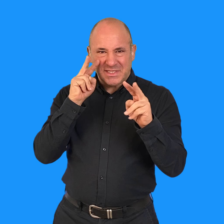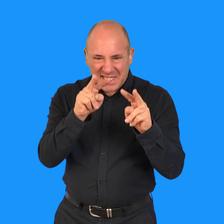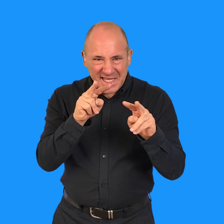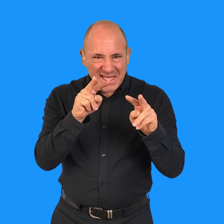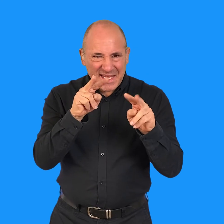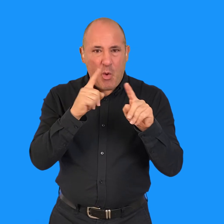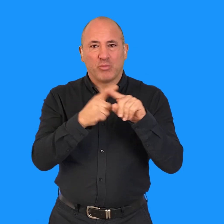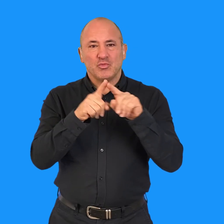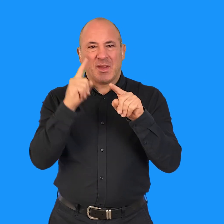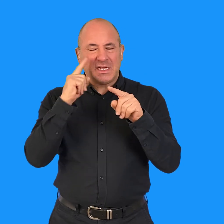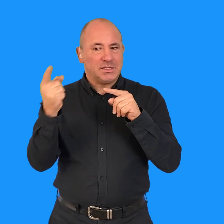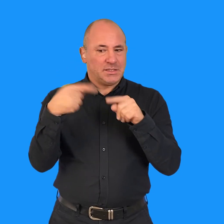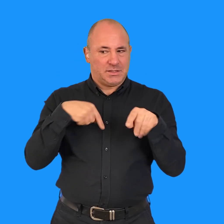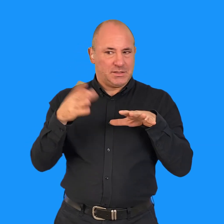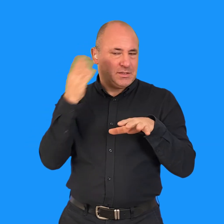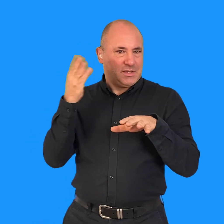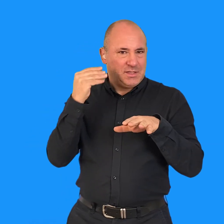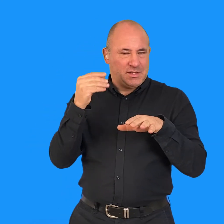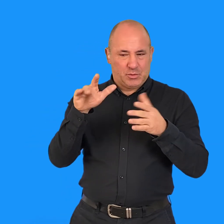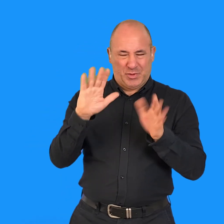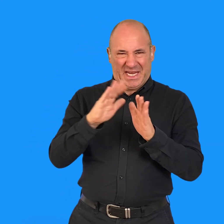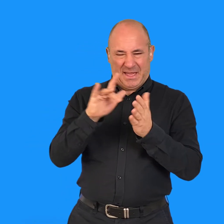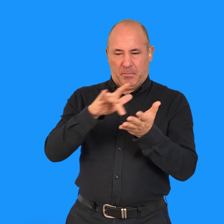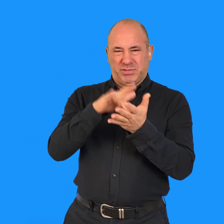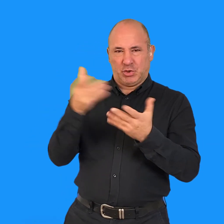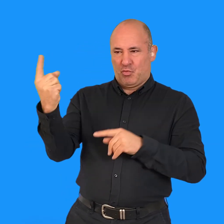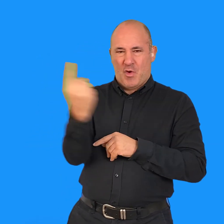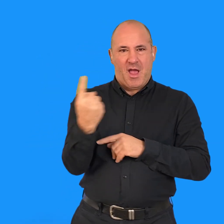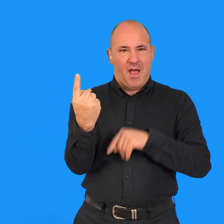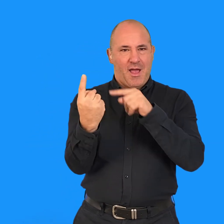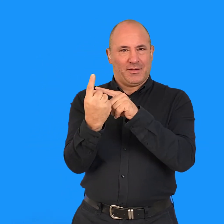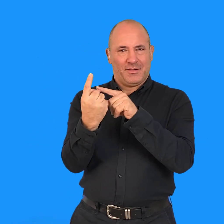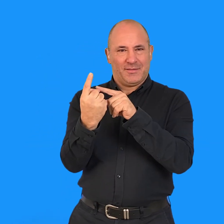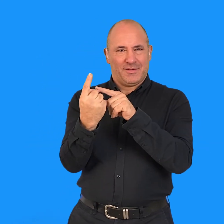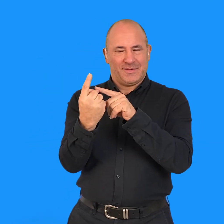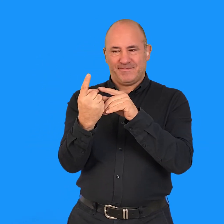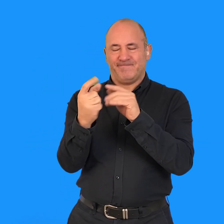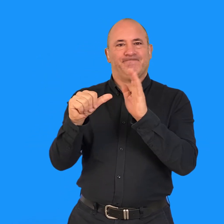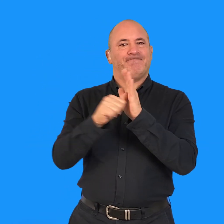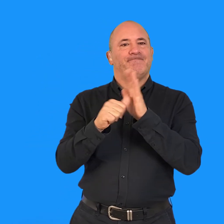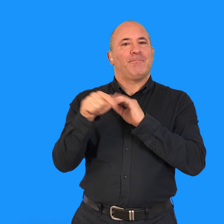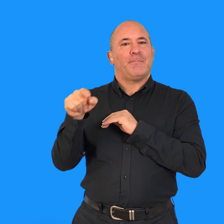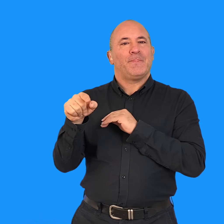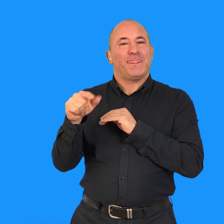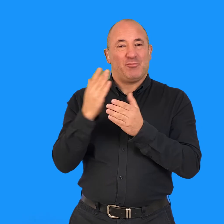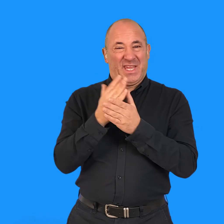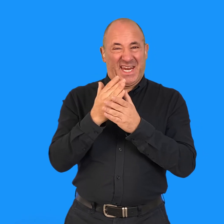located far enough away from the space to be able to see what was happening, and close enough for them